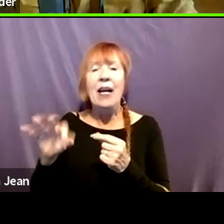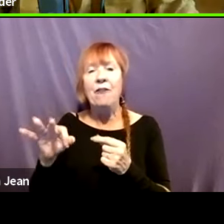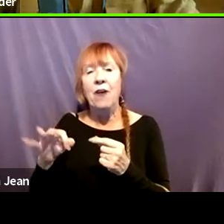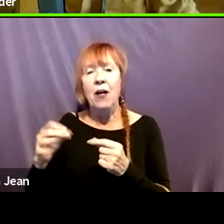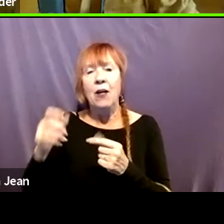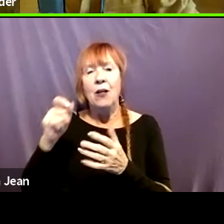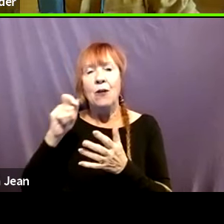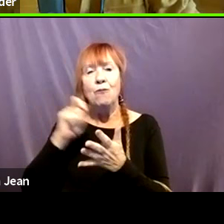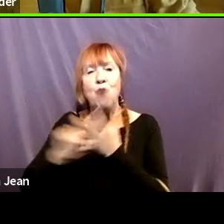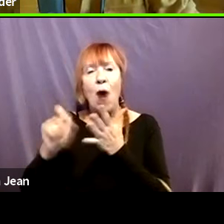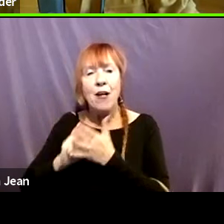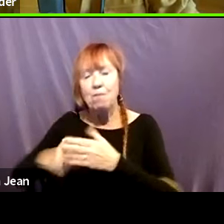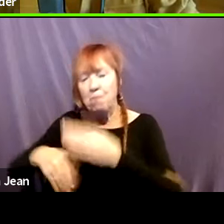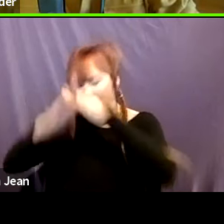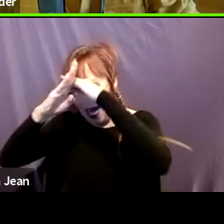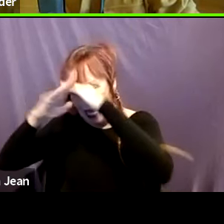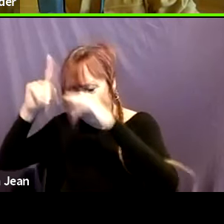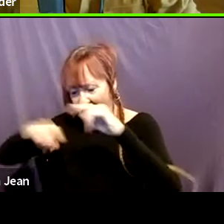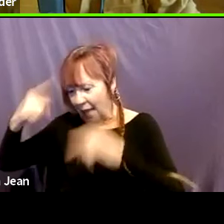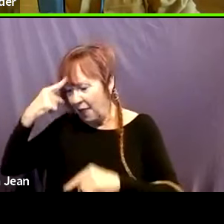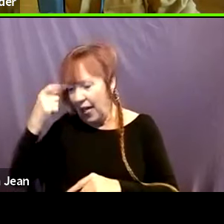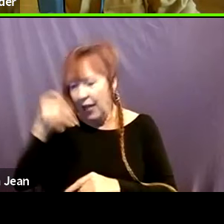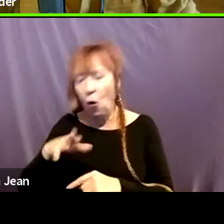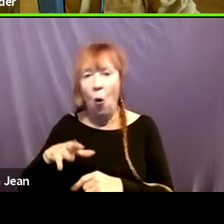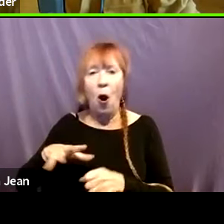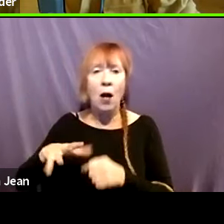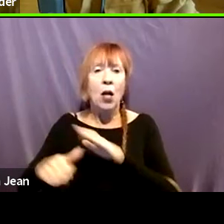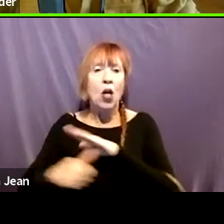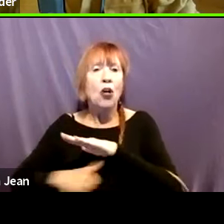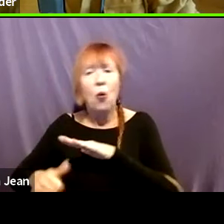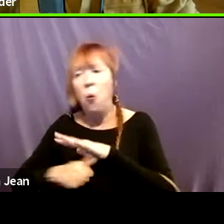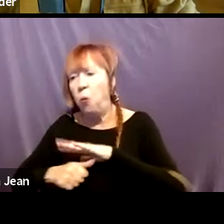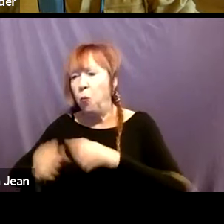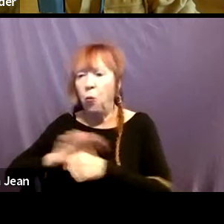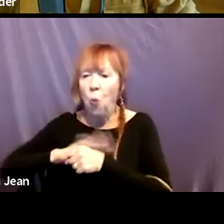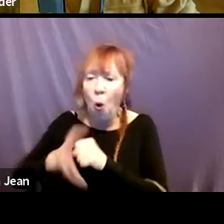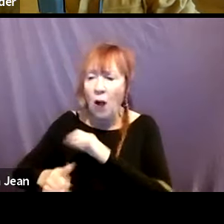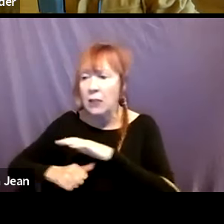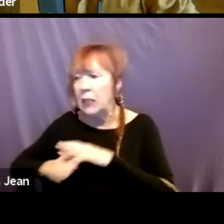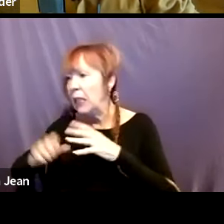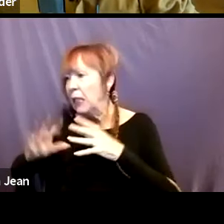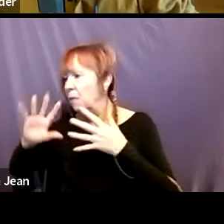So I would like to start, how about with Kourtney? Okay. Can you tell me